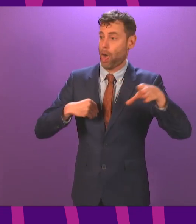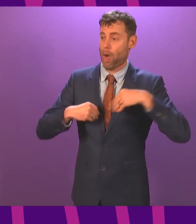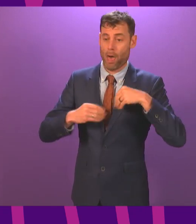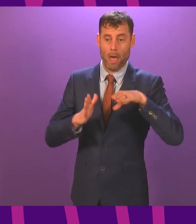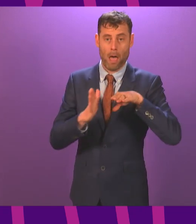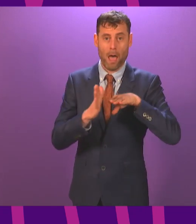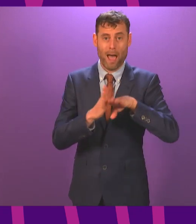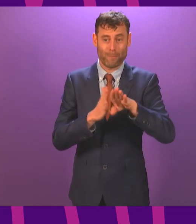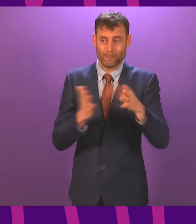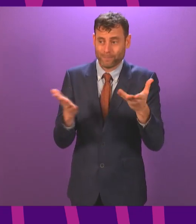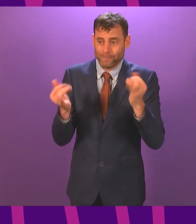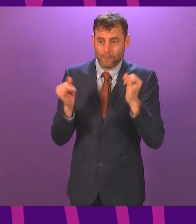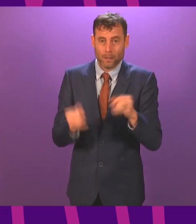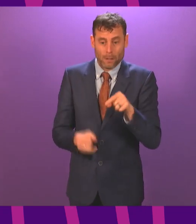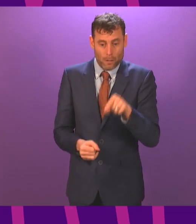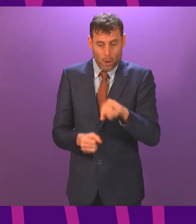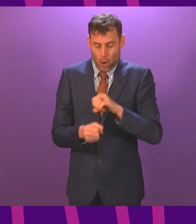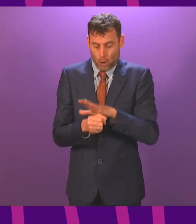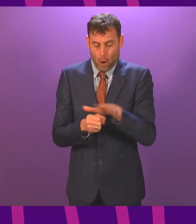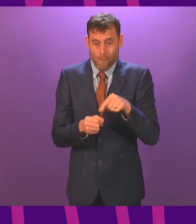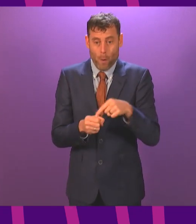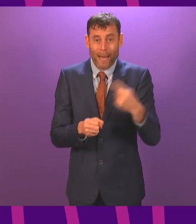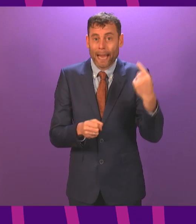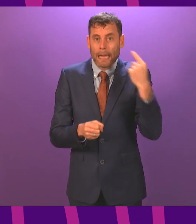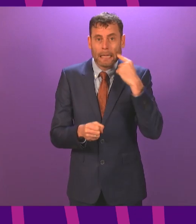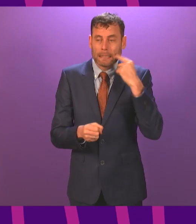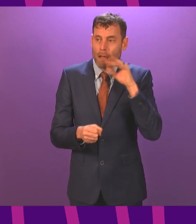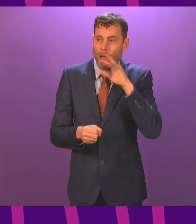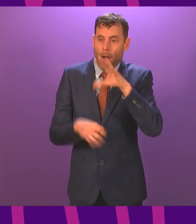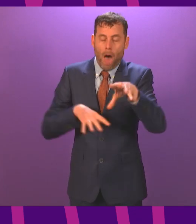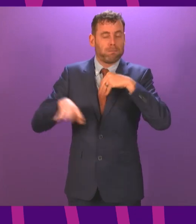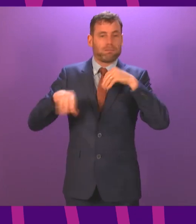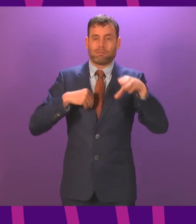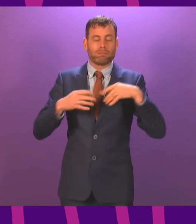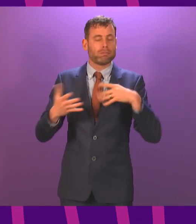in an area. This is an infectious virus, and we all know what we can do, individually and